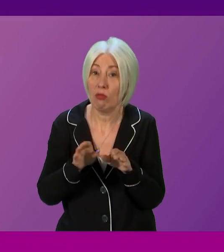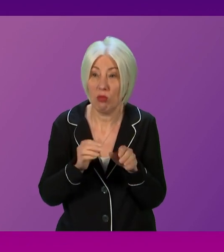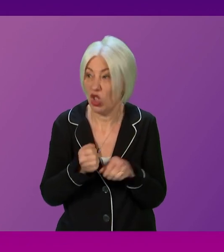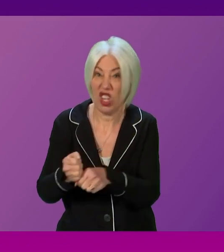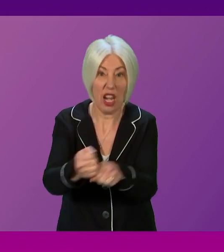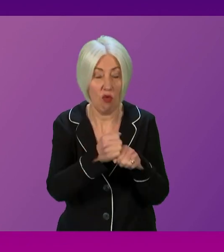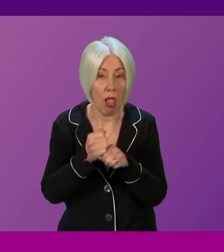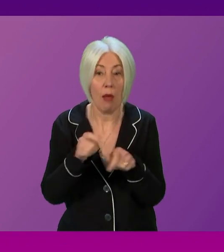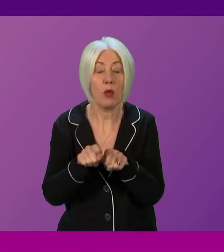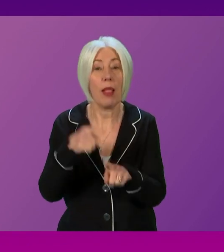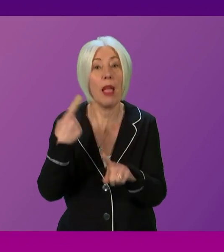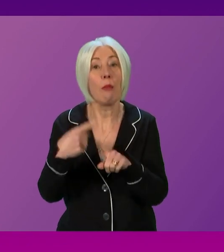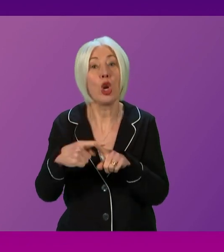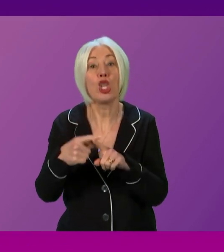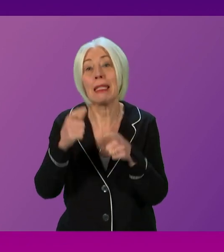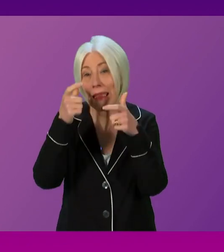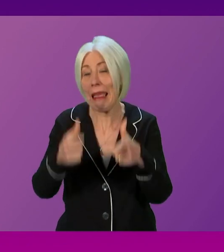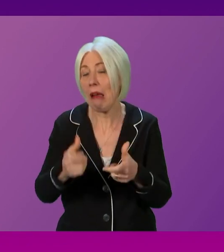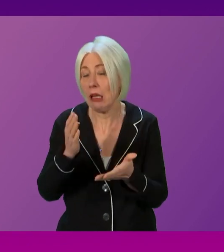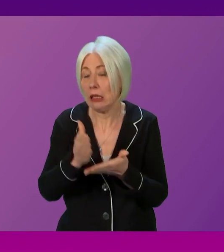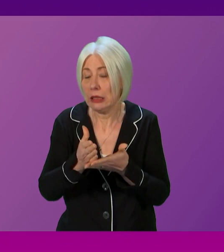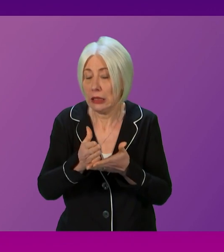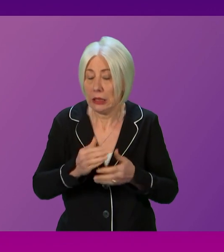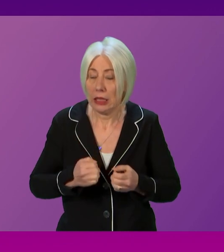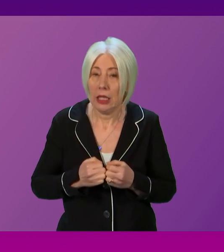emergency care in particular. However, we are seeing an improving situation at